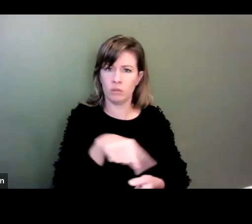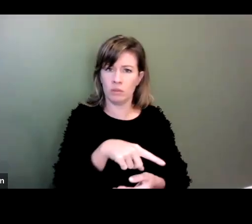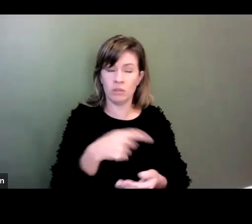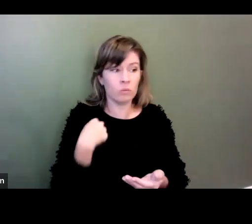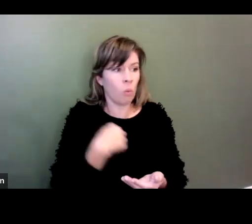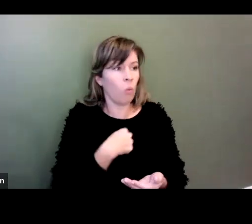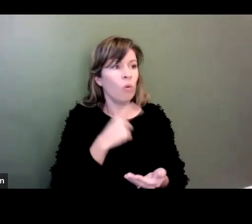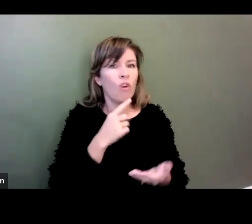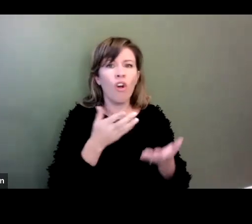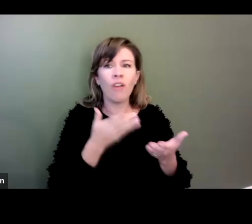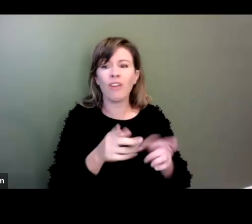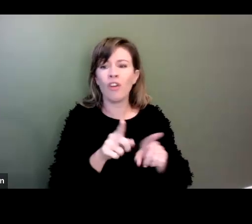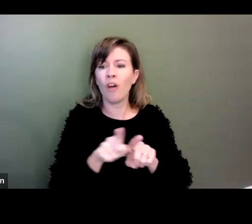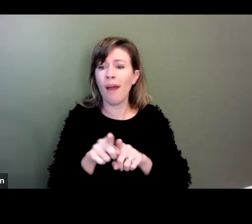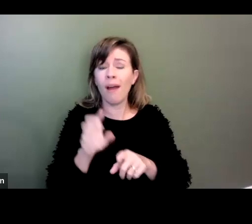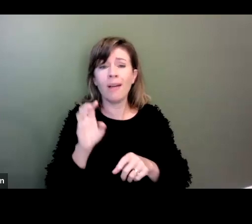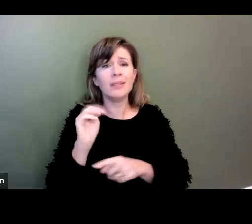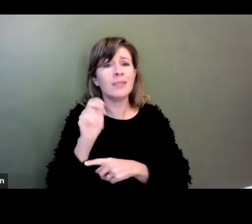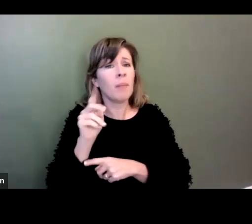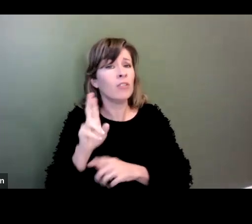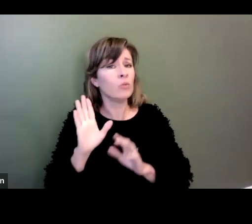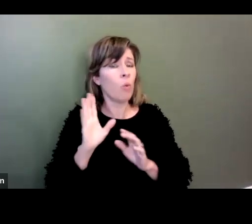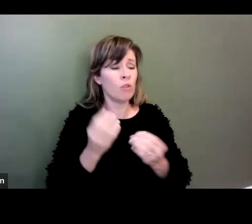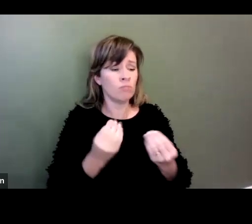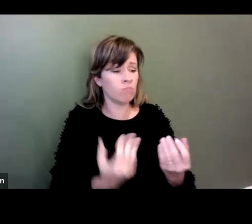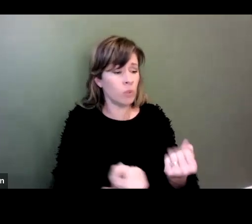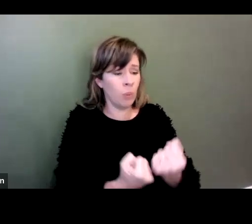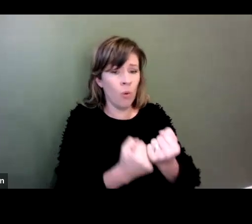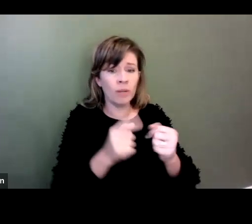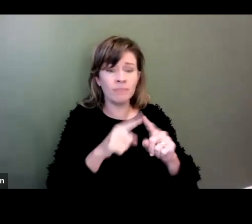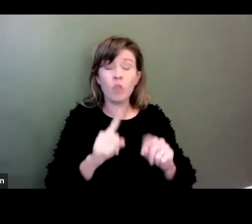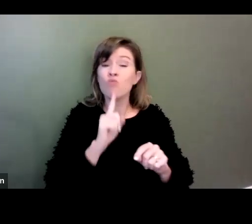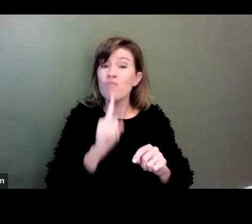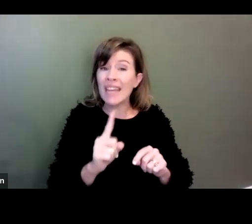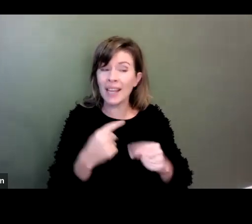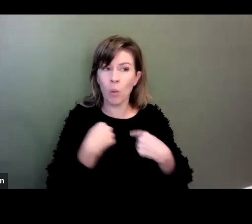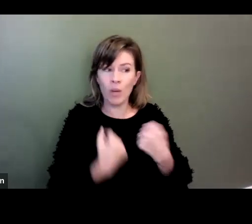So we are there as mentors and support but really to support